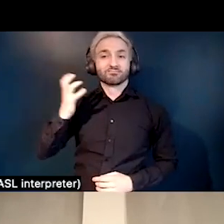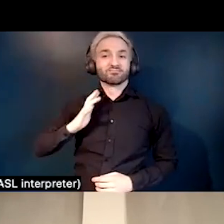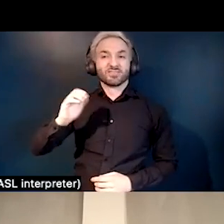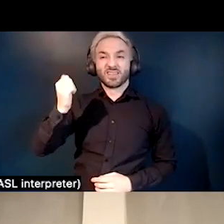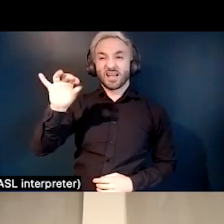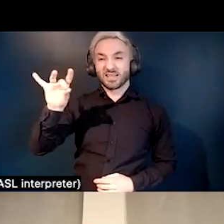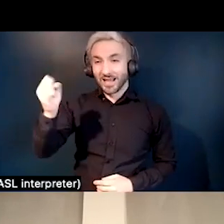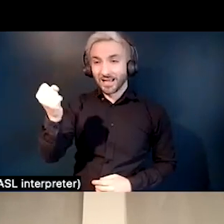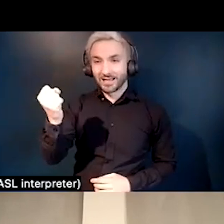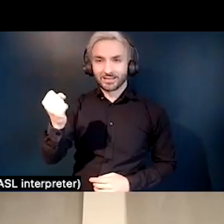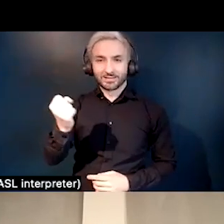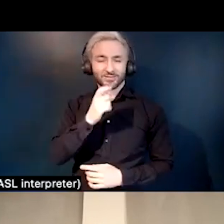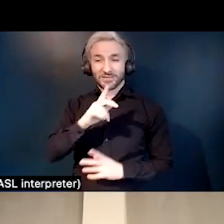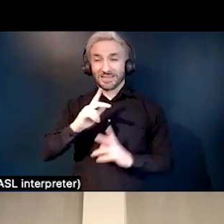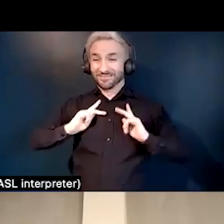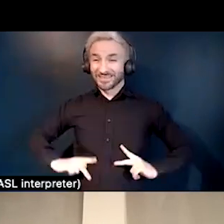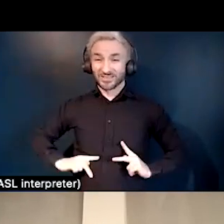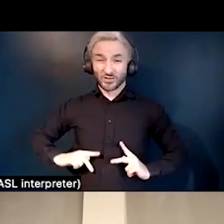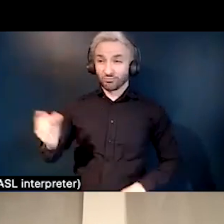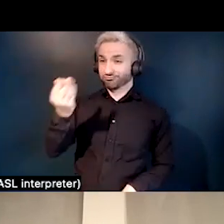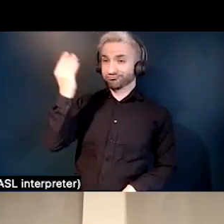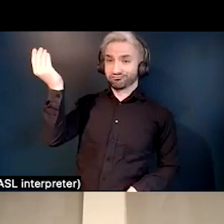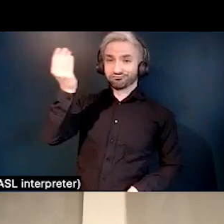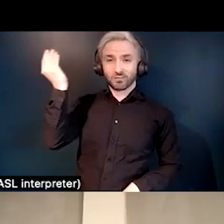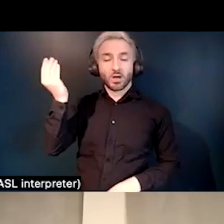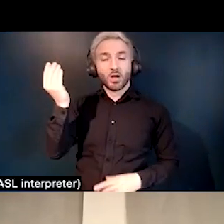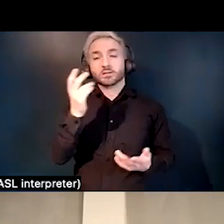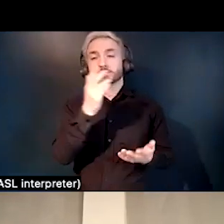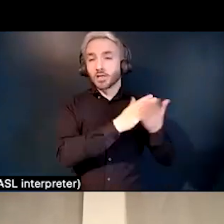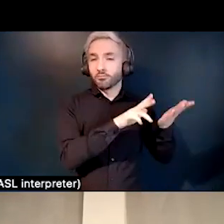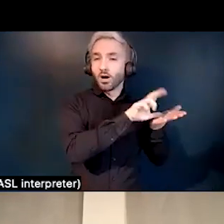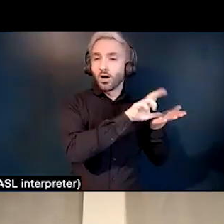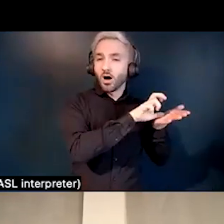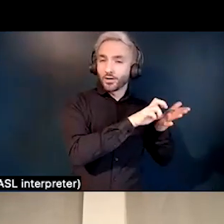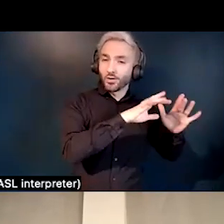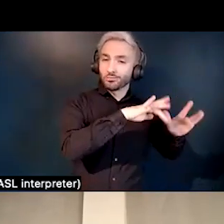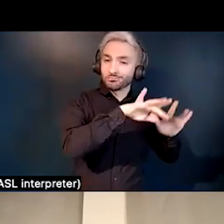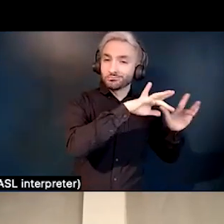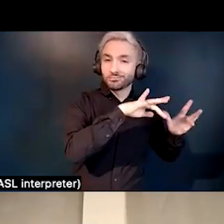so print books and audiobooks on tape, later audiobooks on CD, although CDs